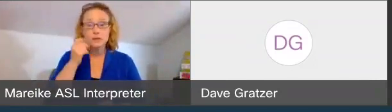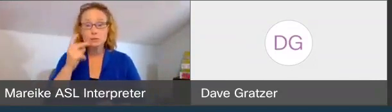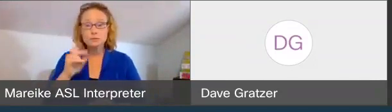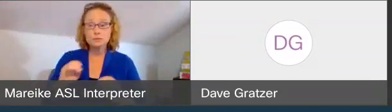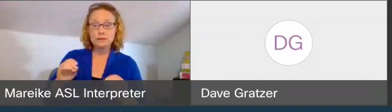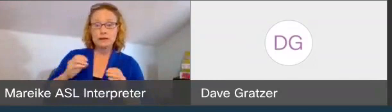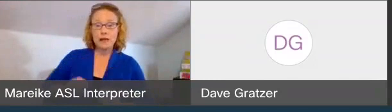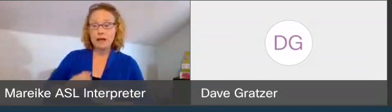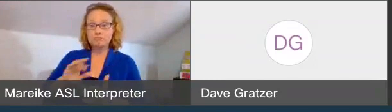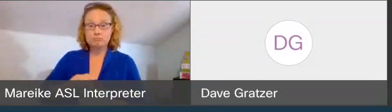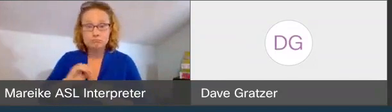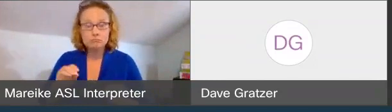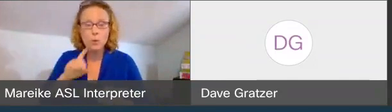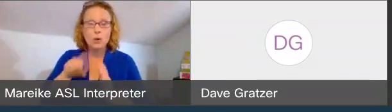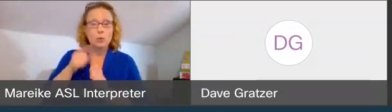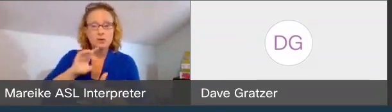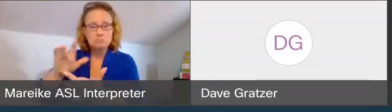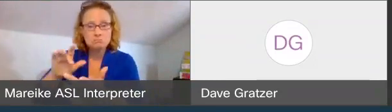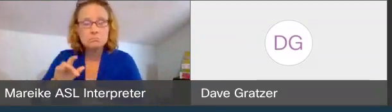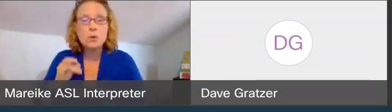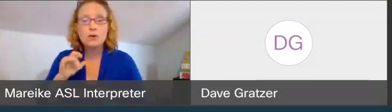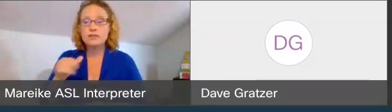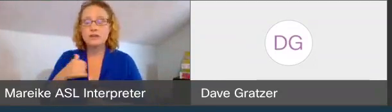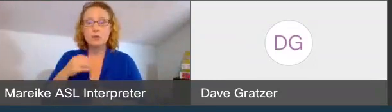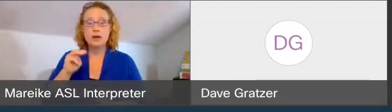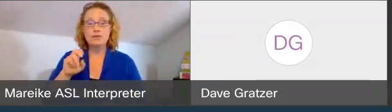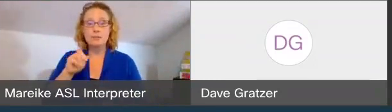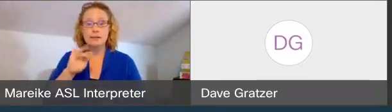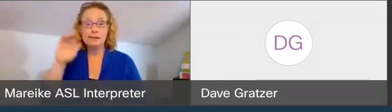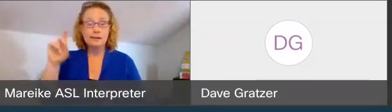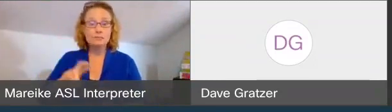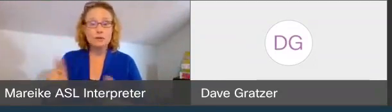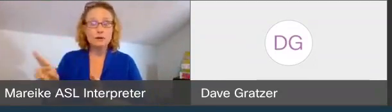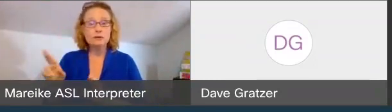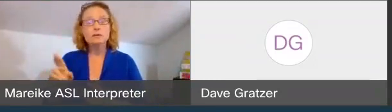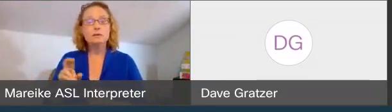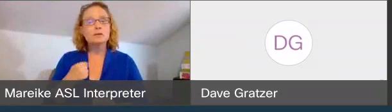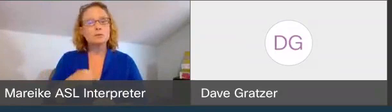or we see them one time, or if they don't have Medicaid turned on, we are unable to bill.